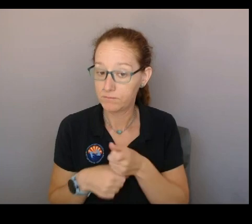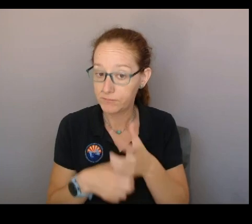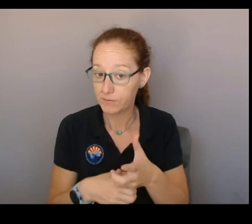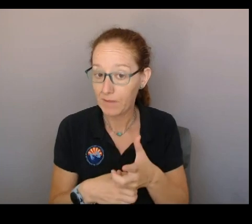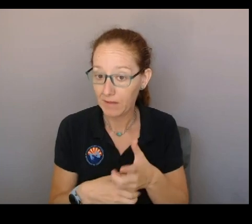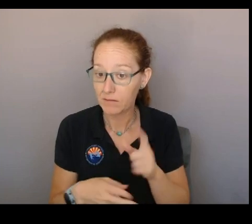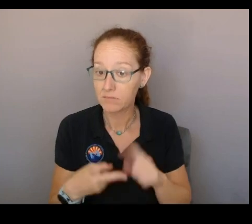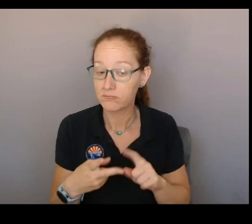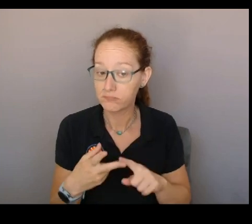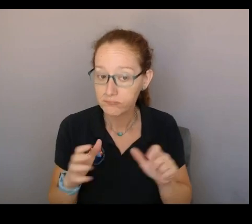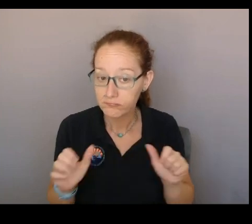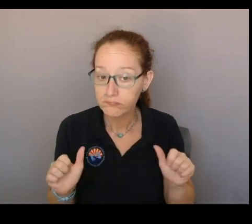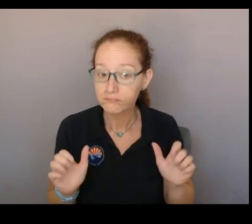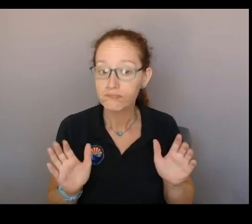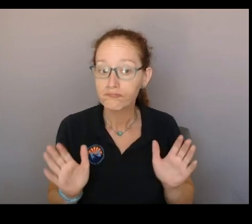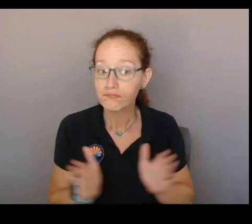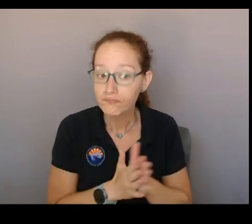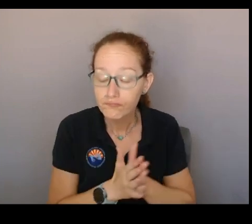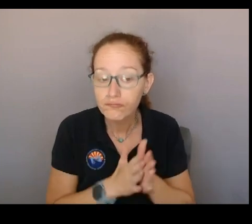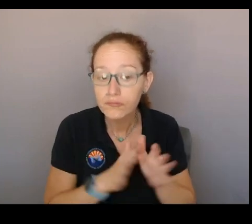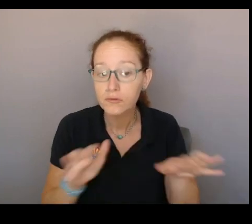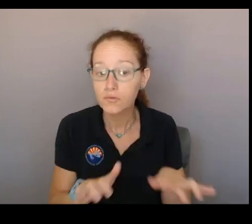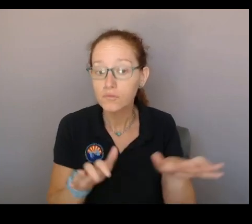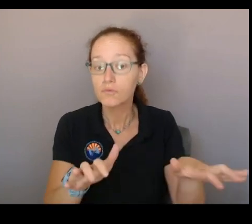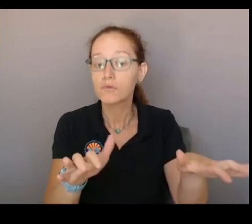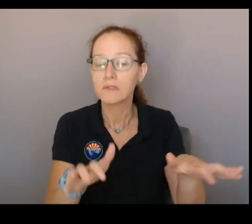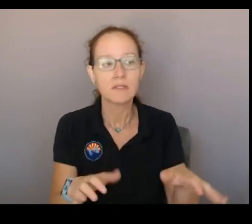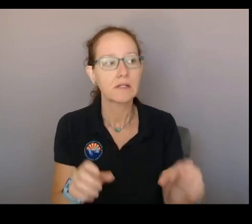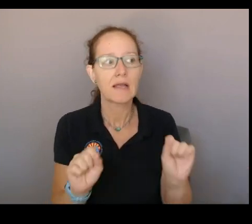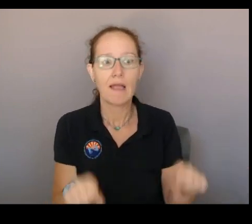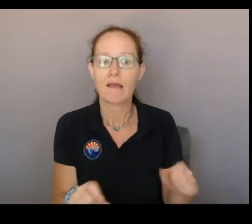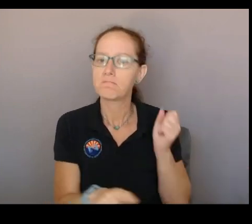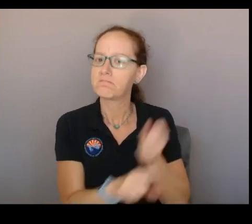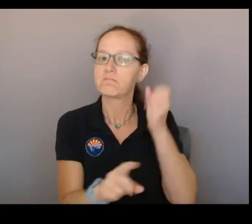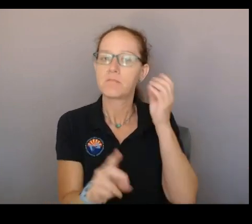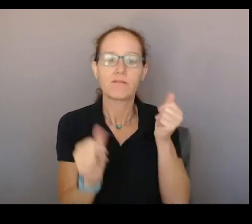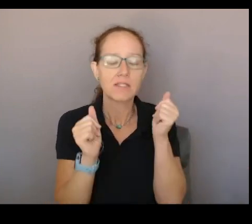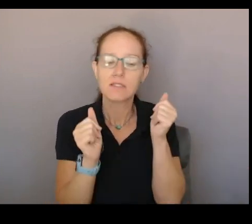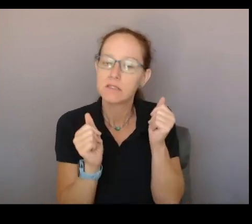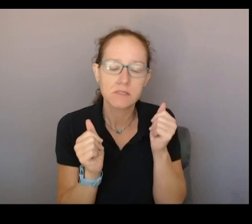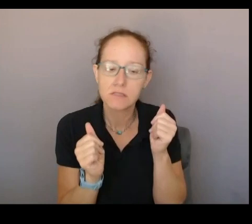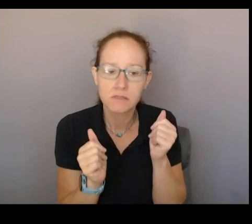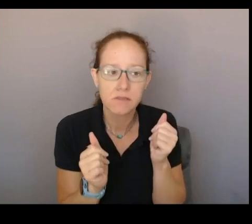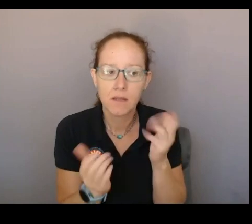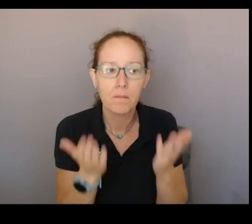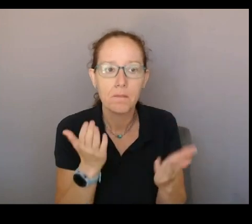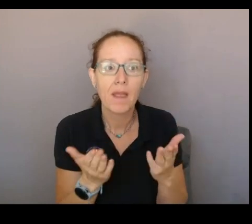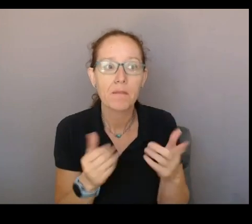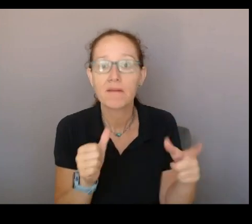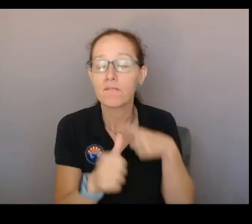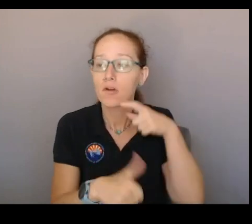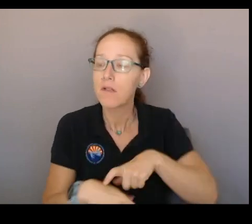quickly. It can happen in areas that you do not know. You might not have experienced flooding in that area before but because